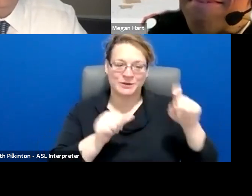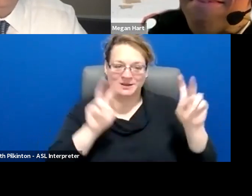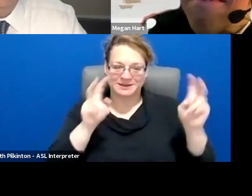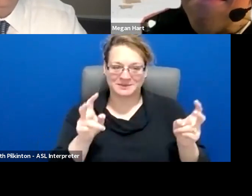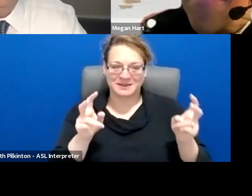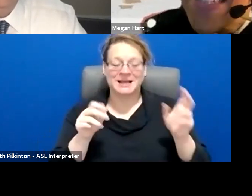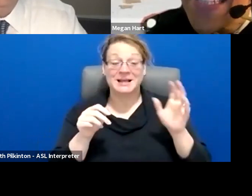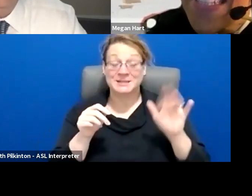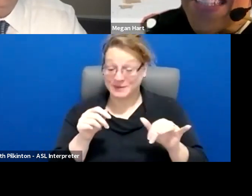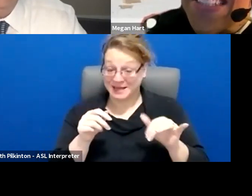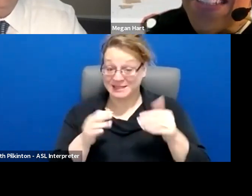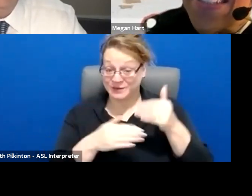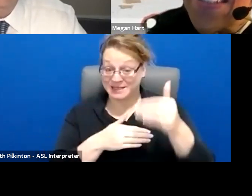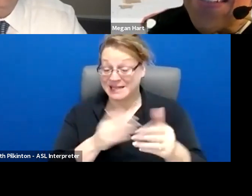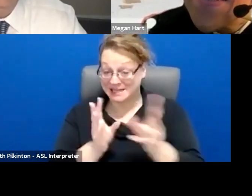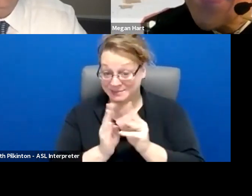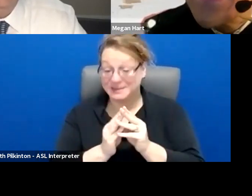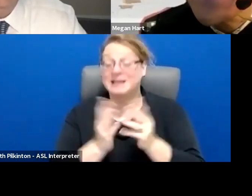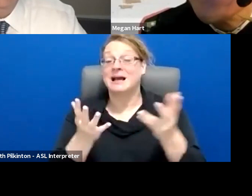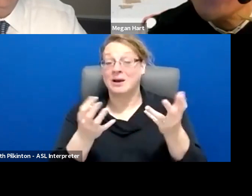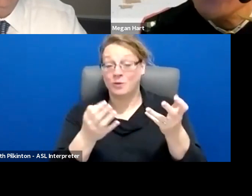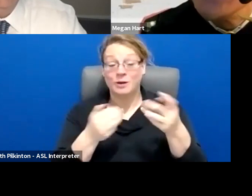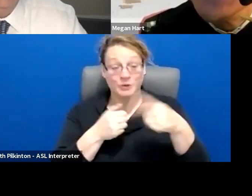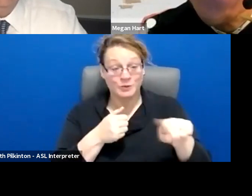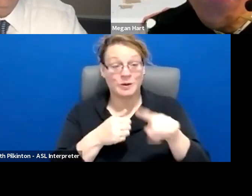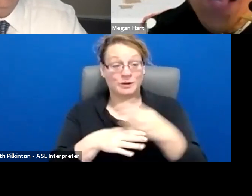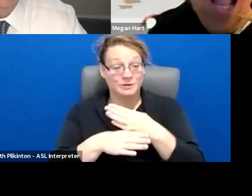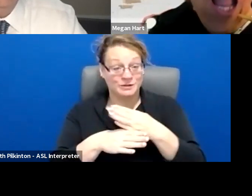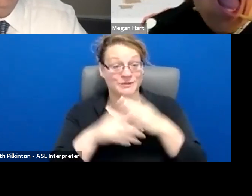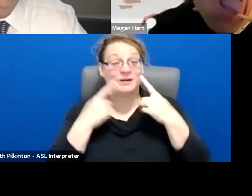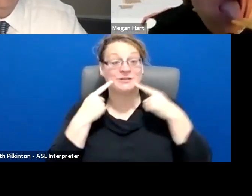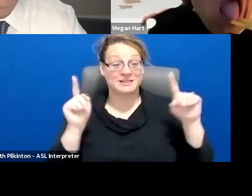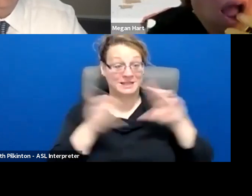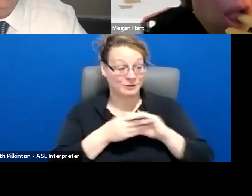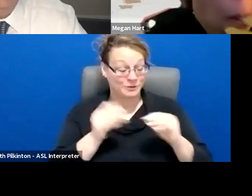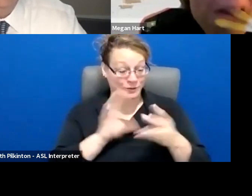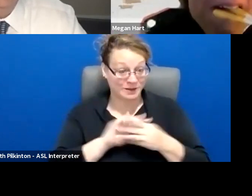has impacted you and your agency. But I know we we do not have enough time.